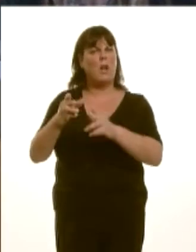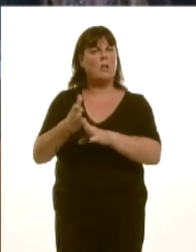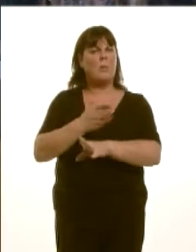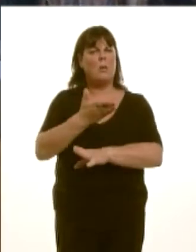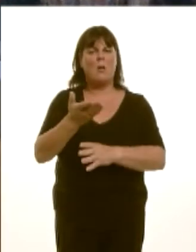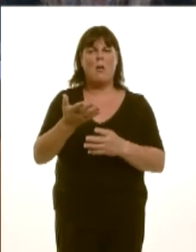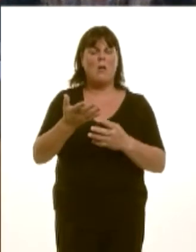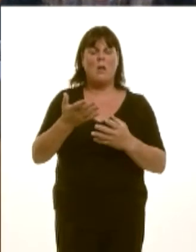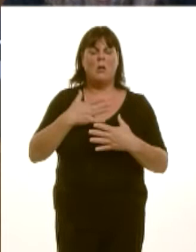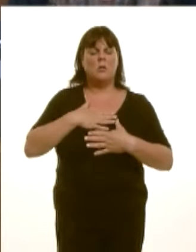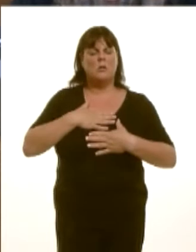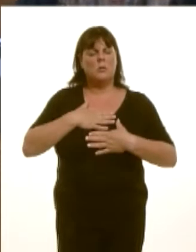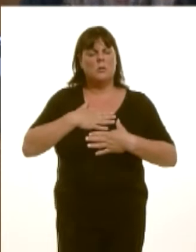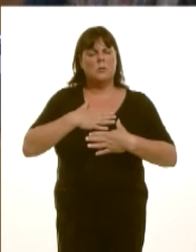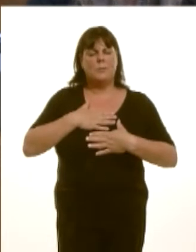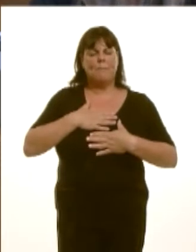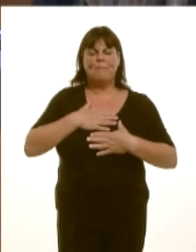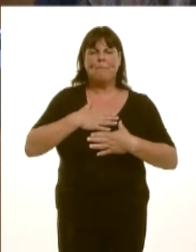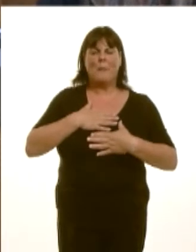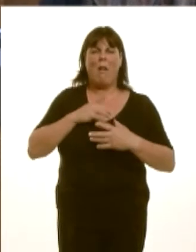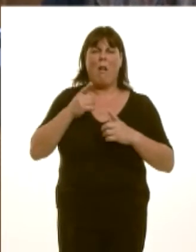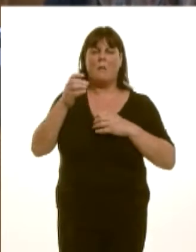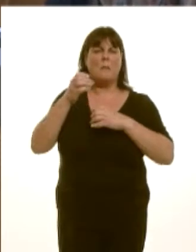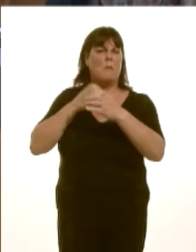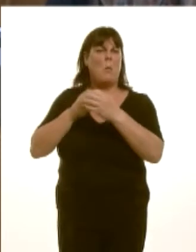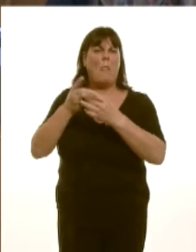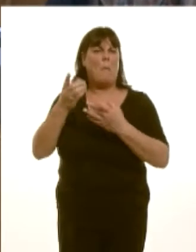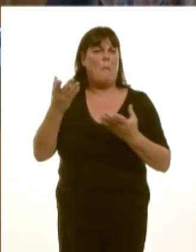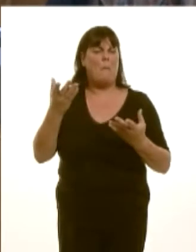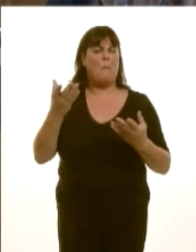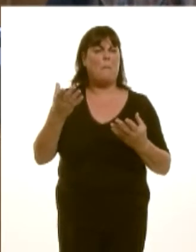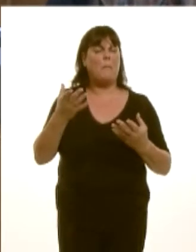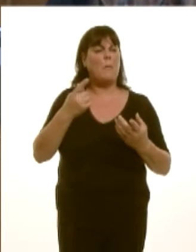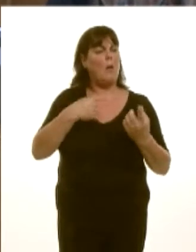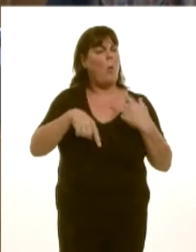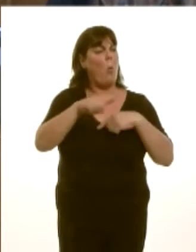I am sure I speak for all in this Chamber when I offer our deepest feelings to them.